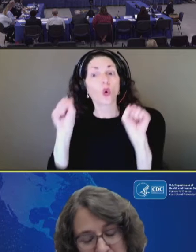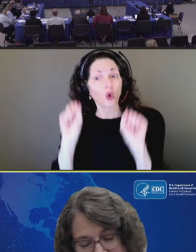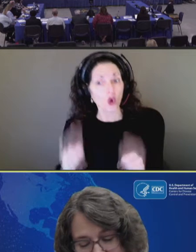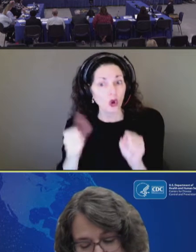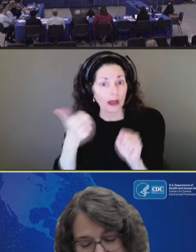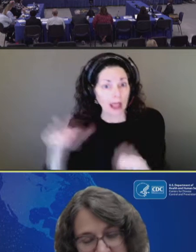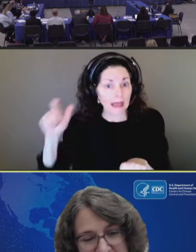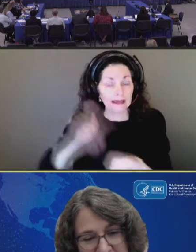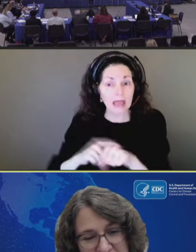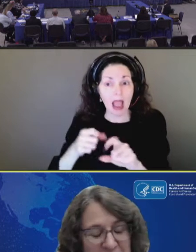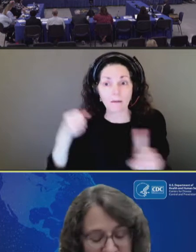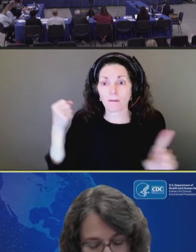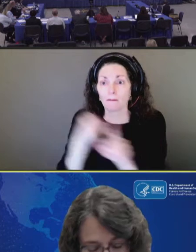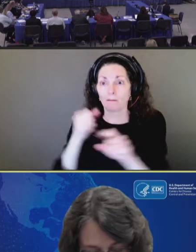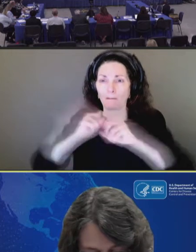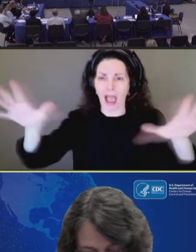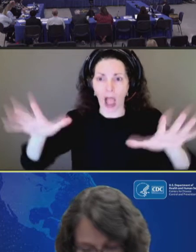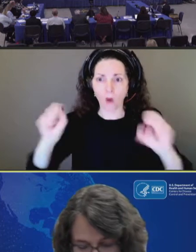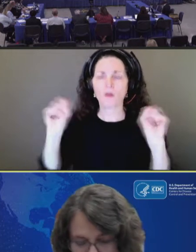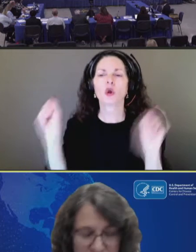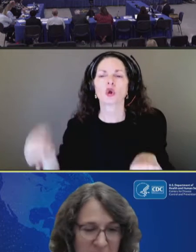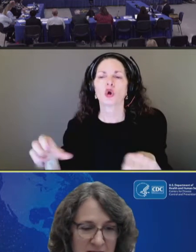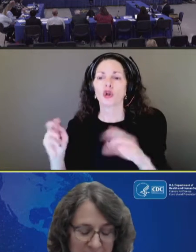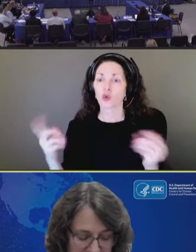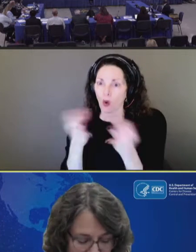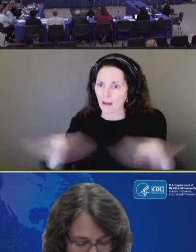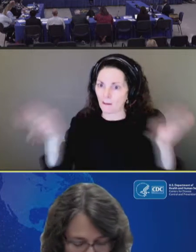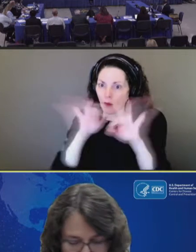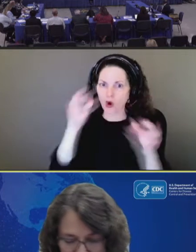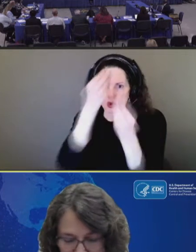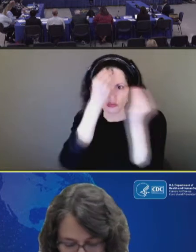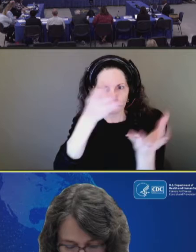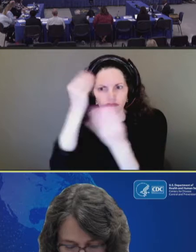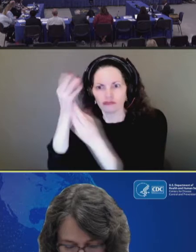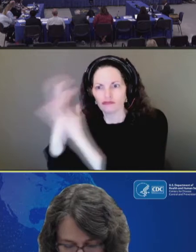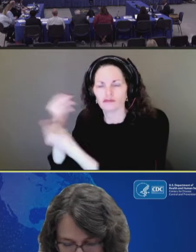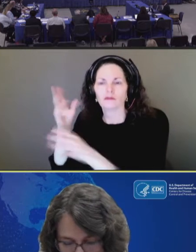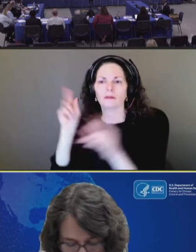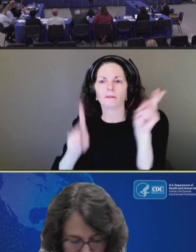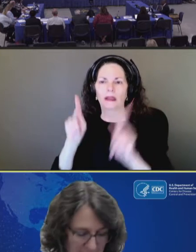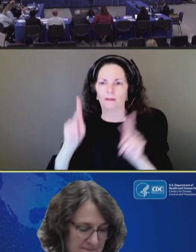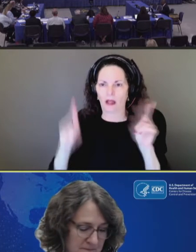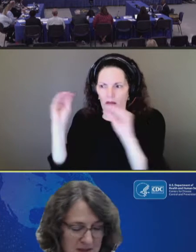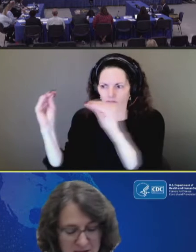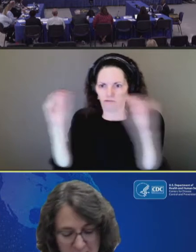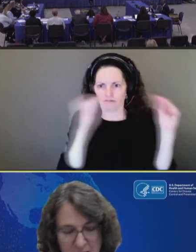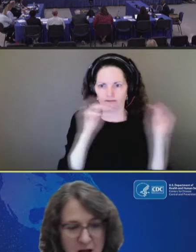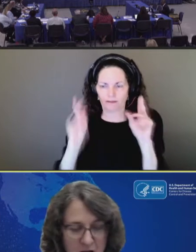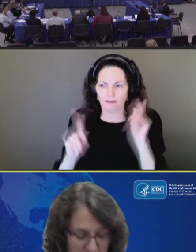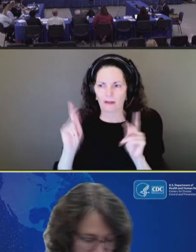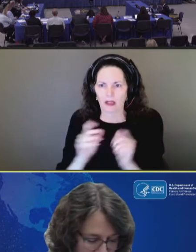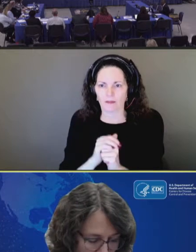can protect themselves is especially important this year. Next slide please.